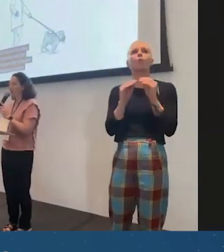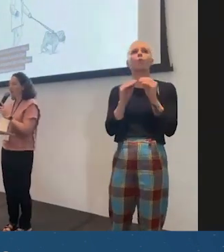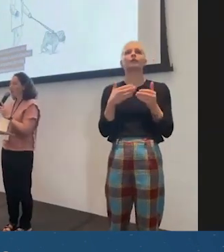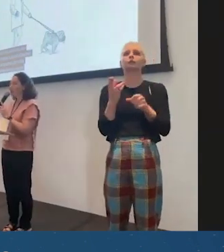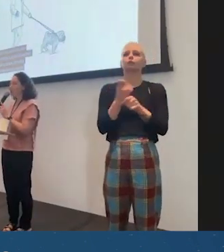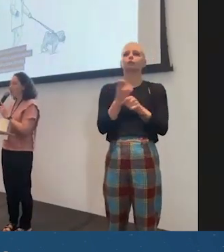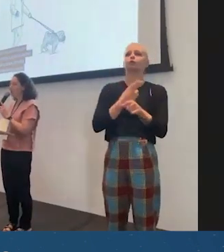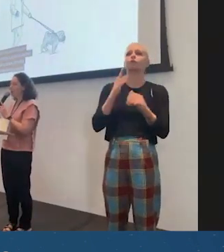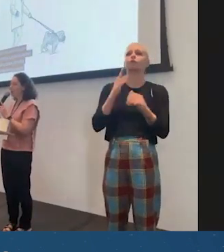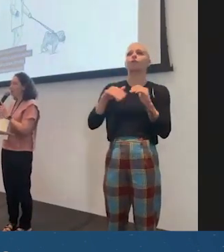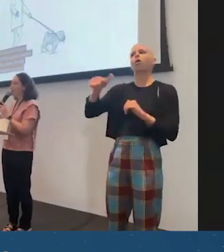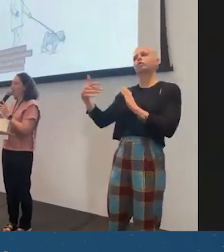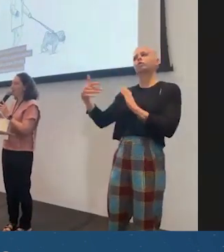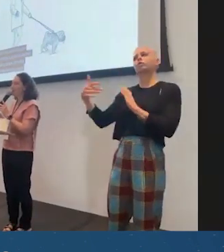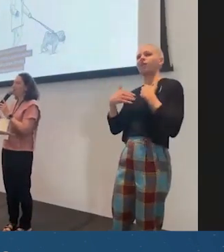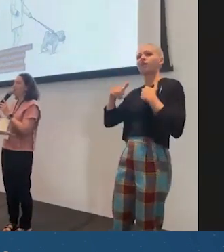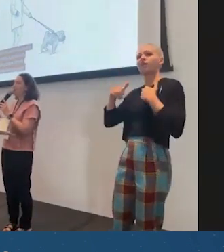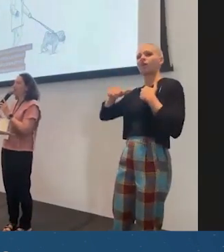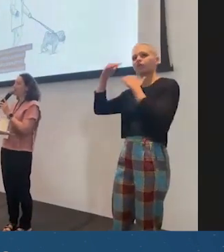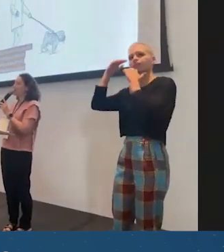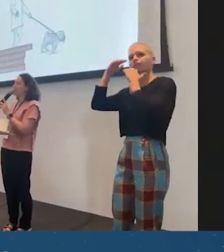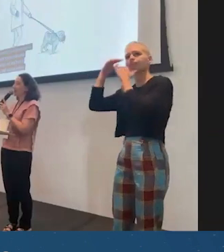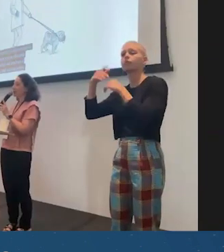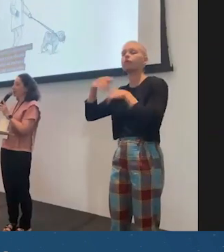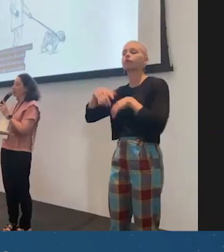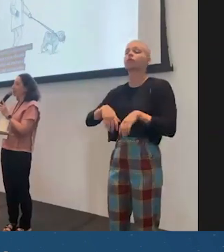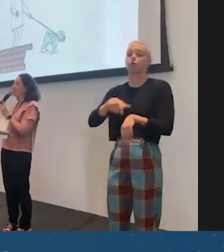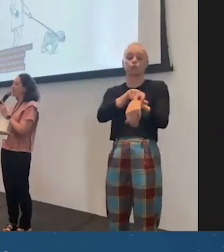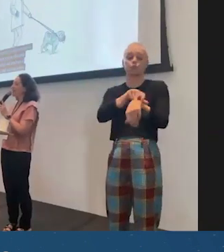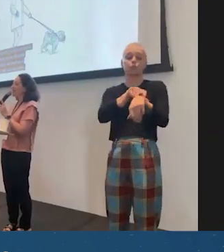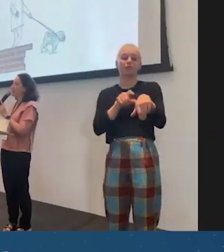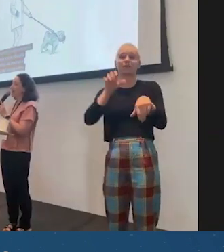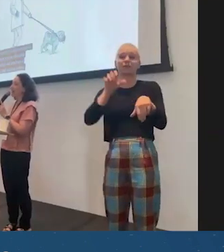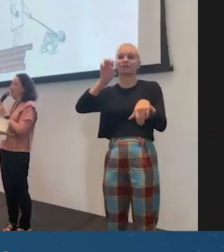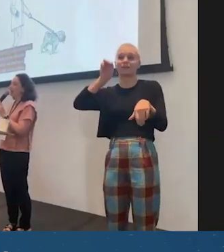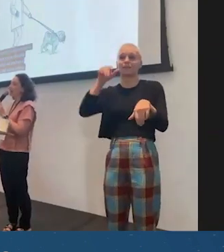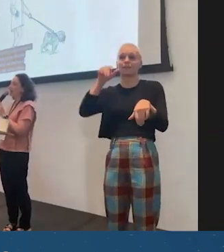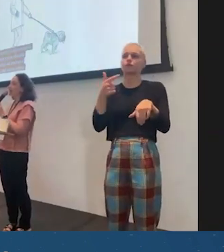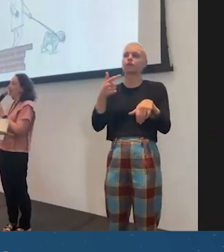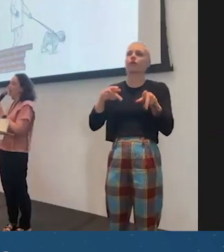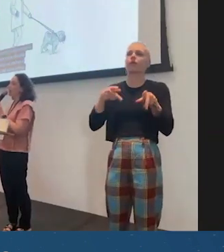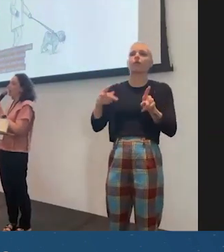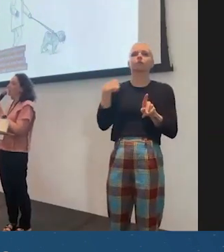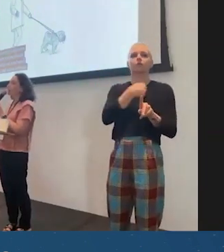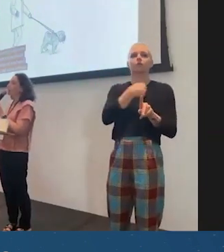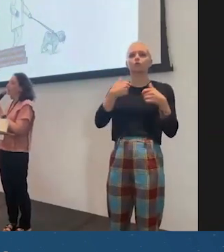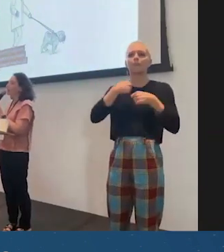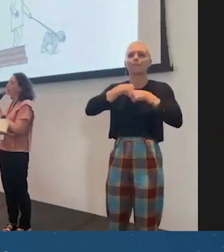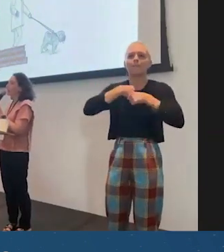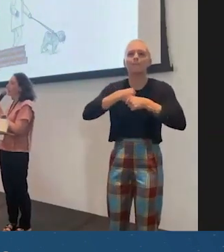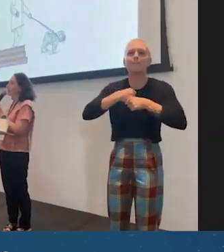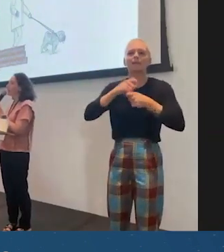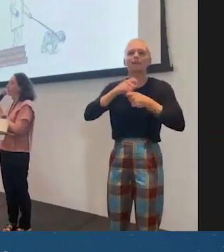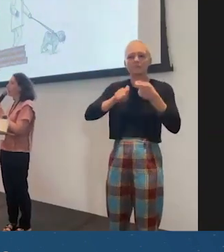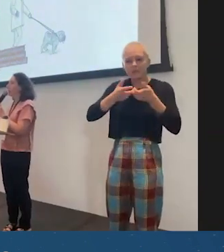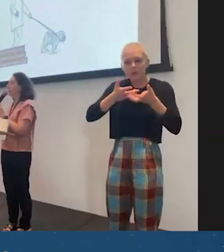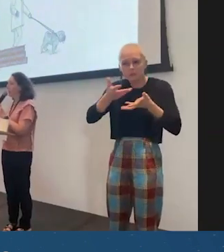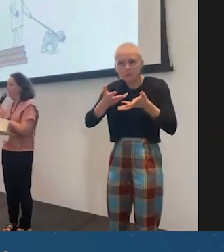Most notably, wrist-based EMG allows us to create interactions that can be used by people of varying